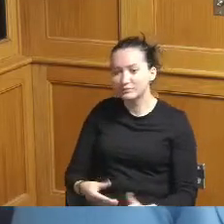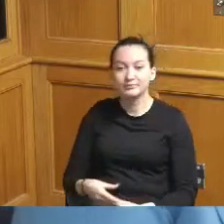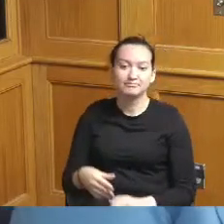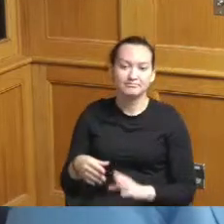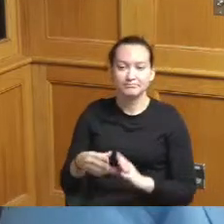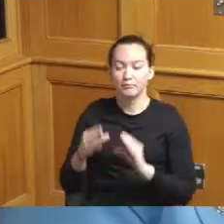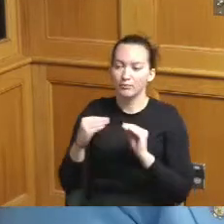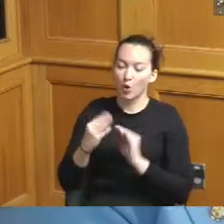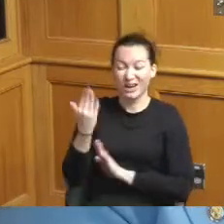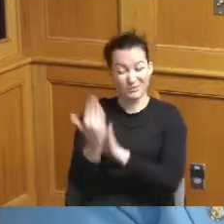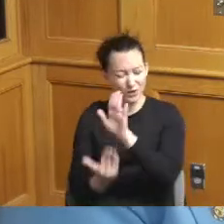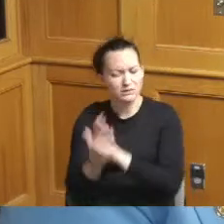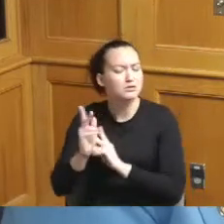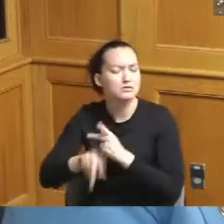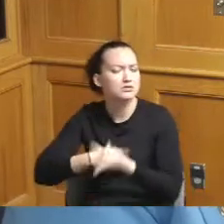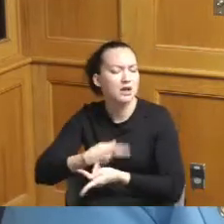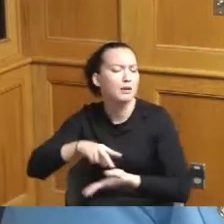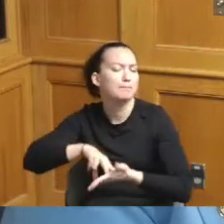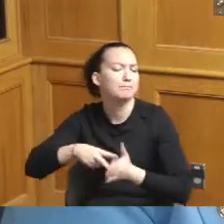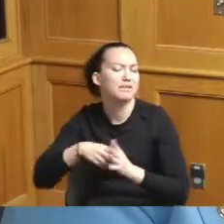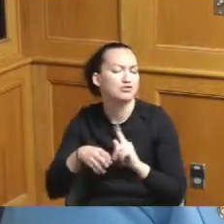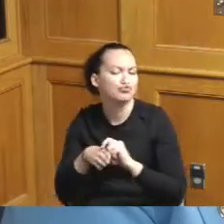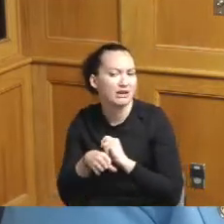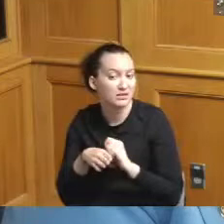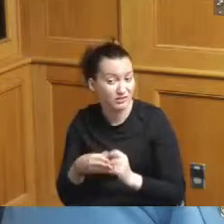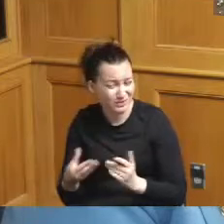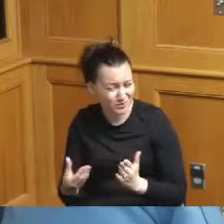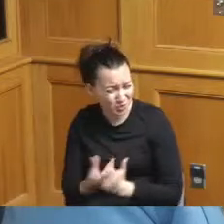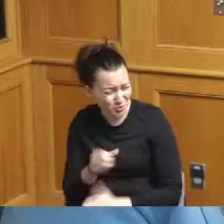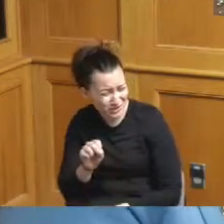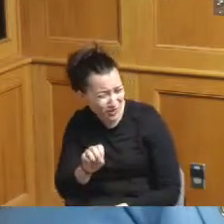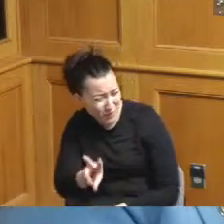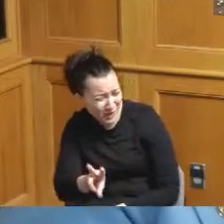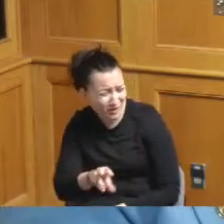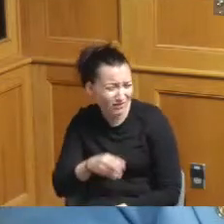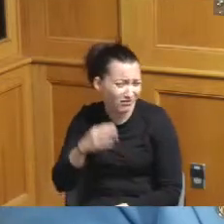more in-person training what type of training are is it for the new software or is it training